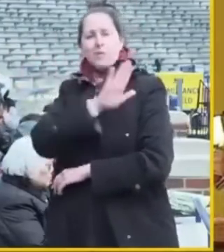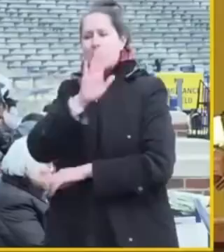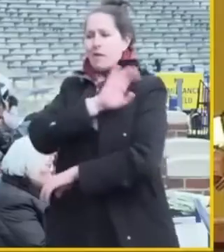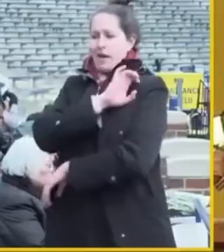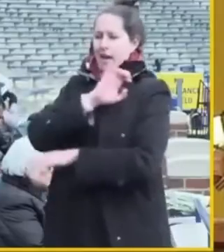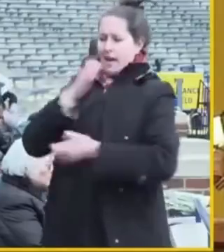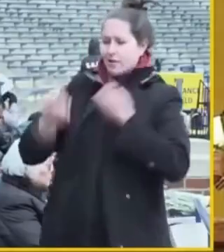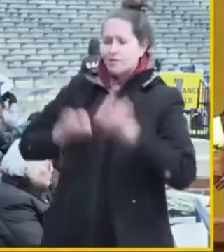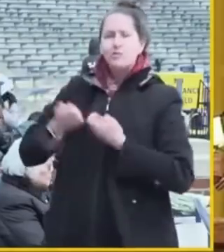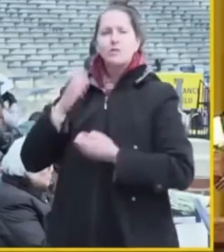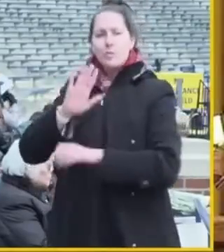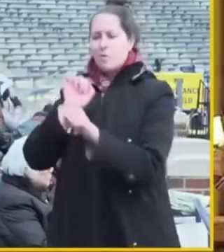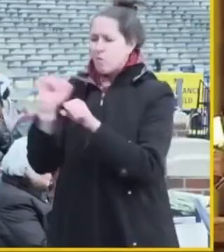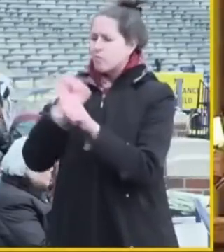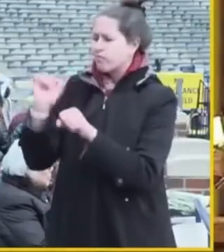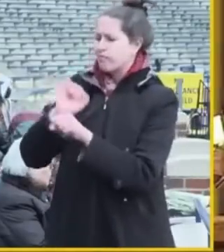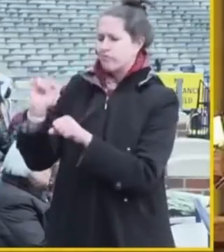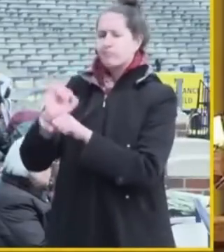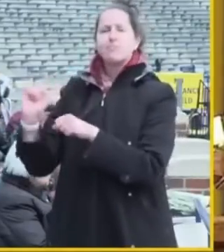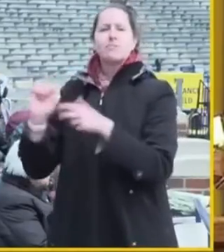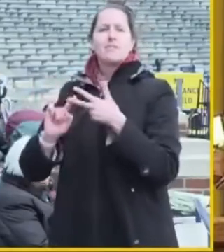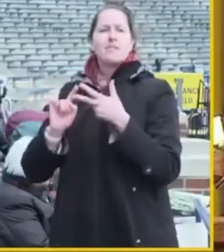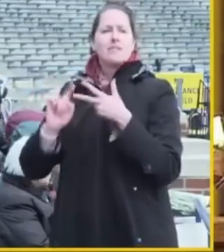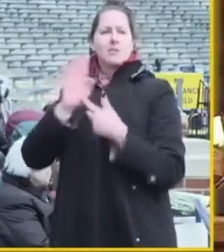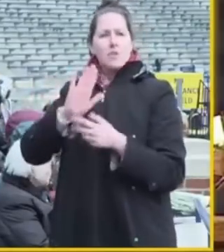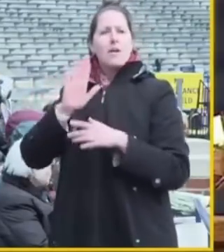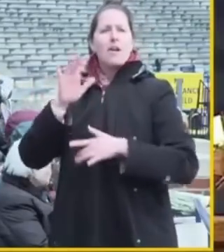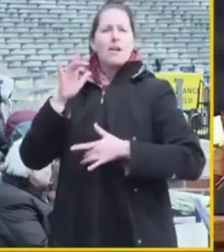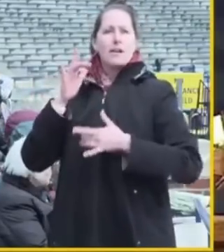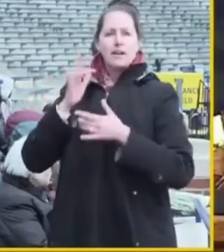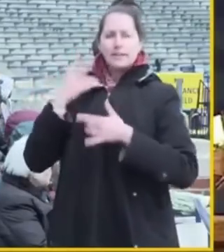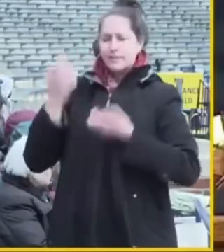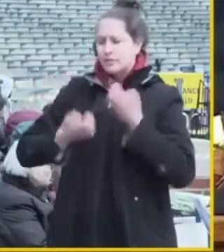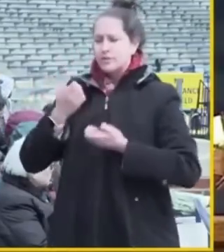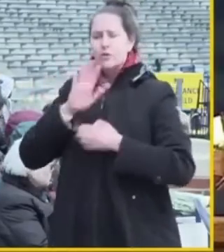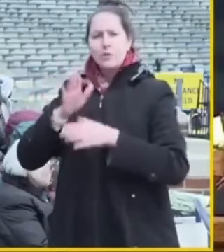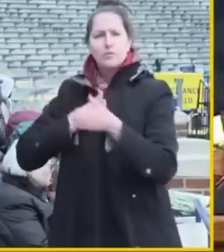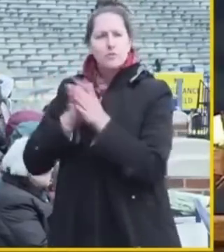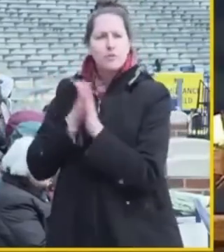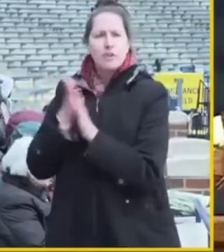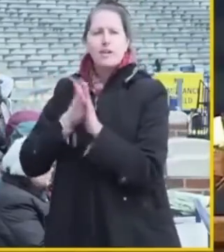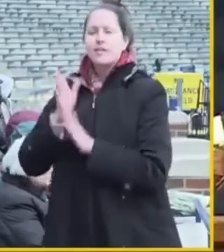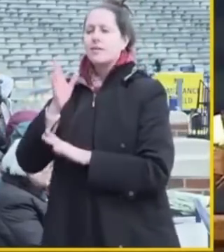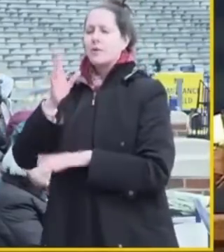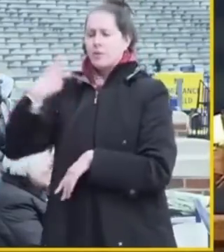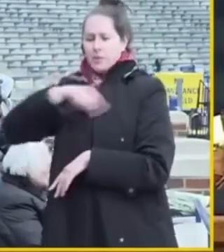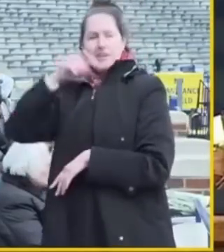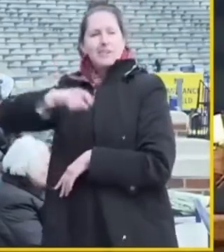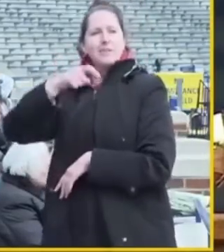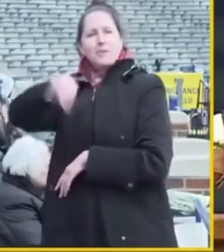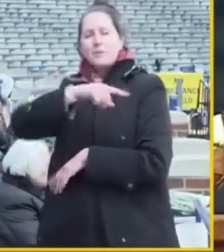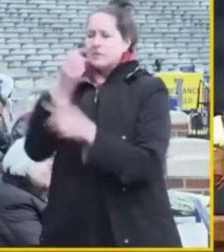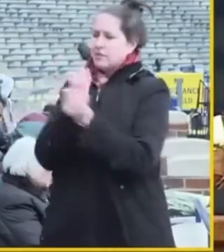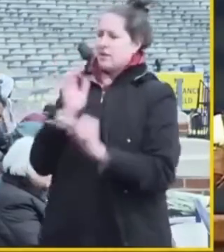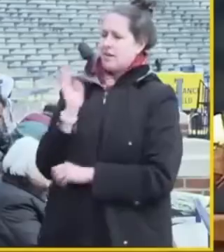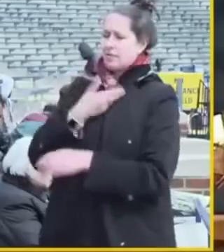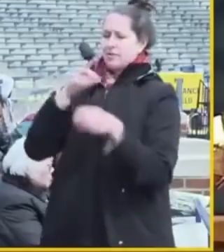your creativity, and your drive. We need you to save our democracy and save our climate.